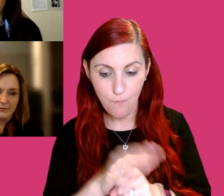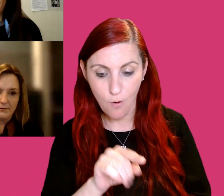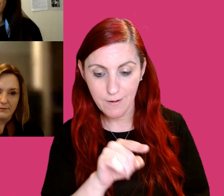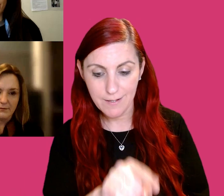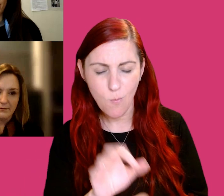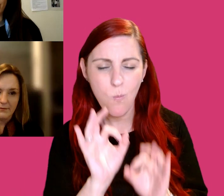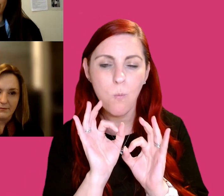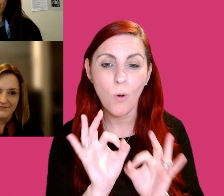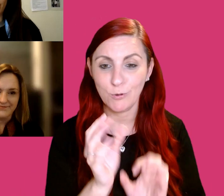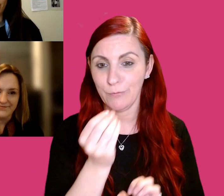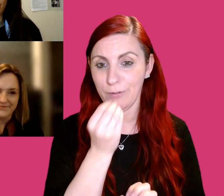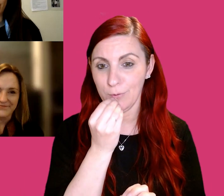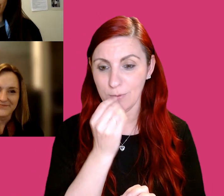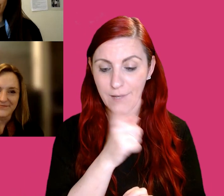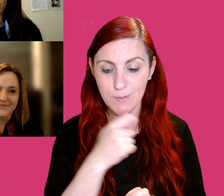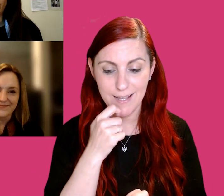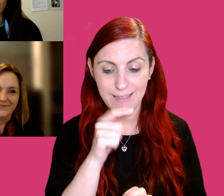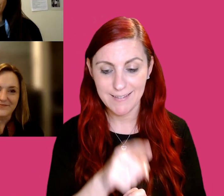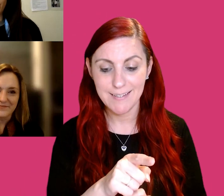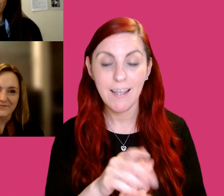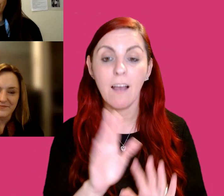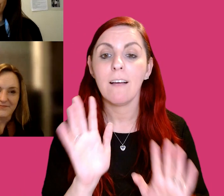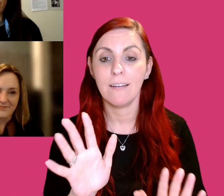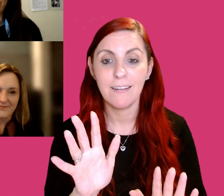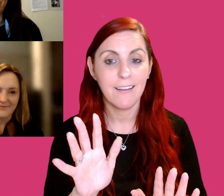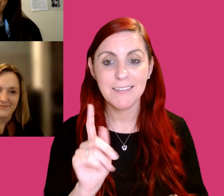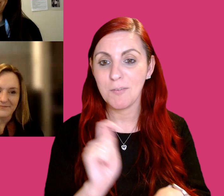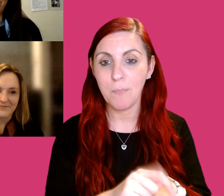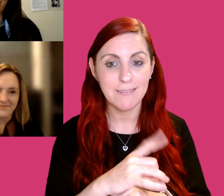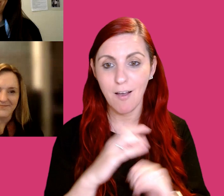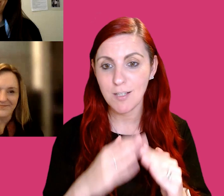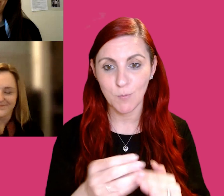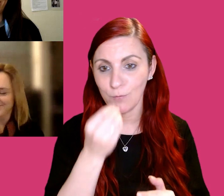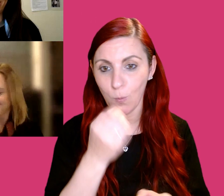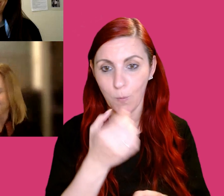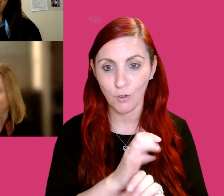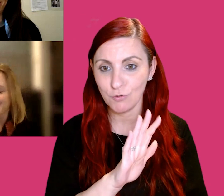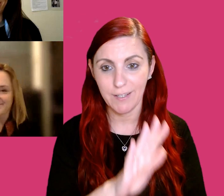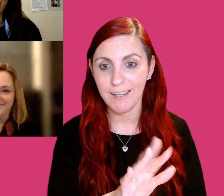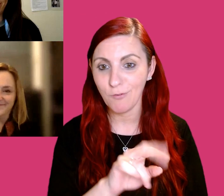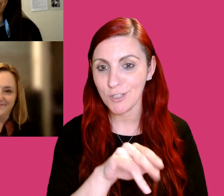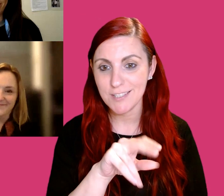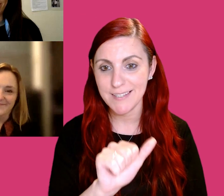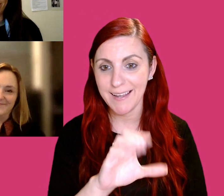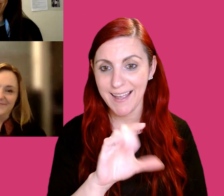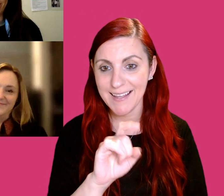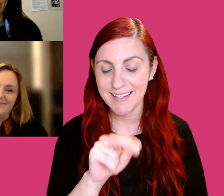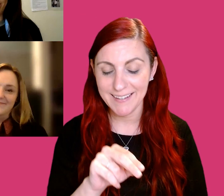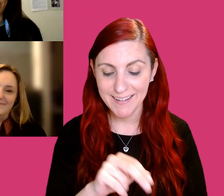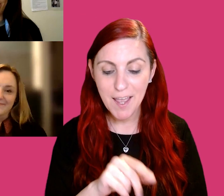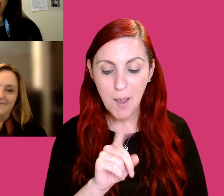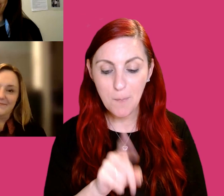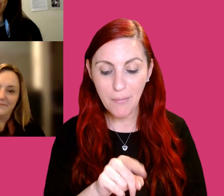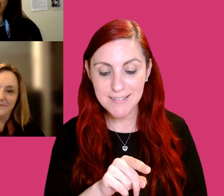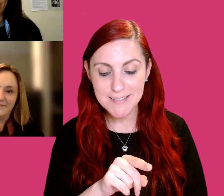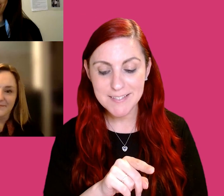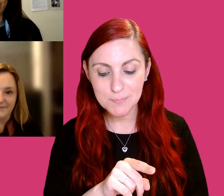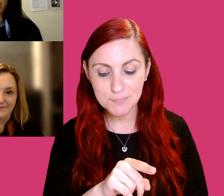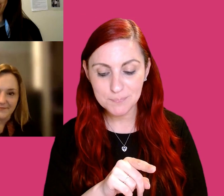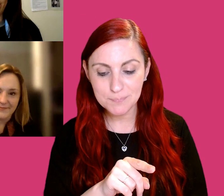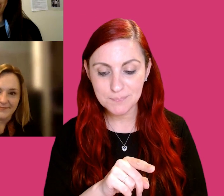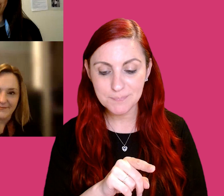food I should say the can at the retunda it's the best hospital food in the country um and H and yet